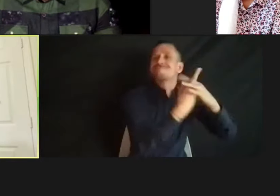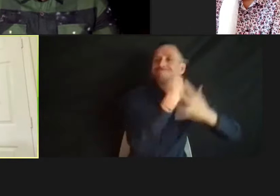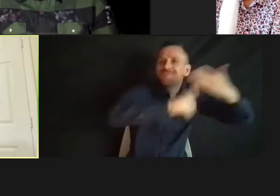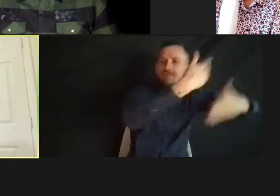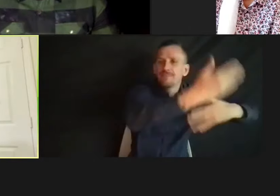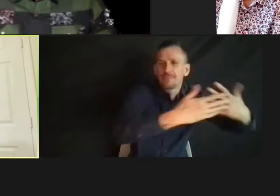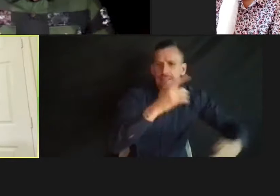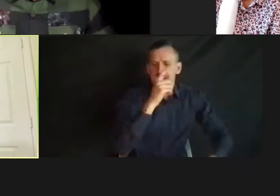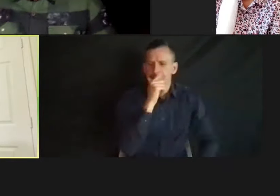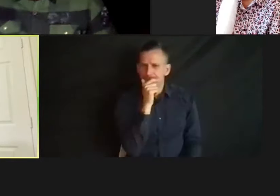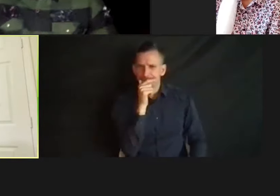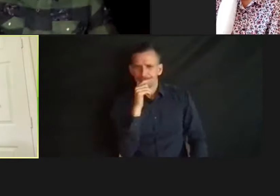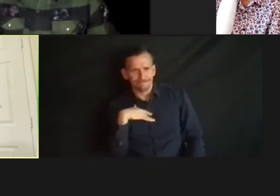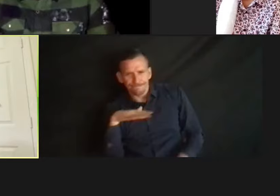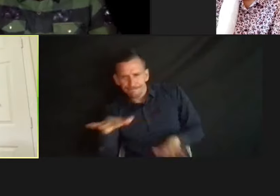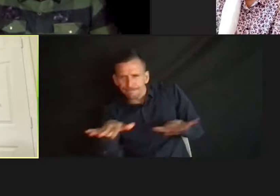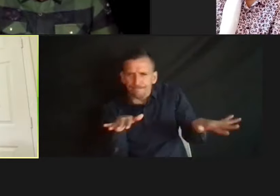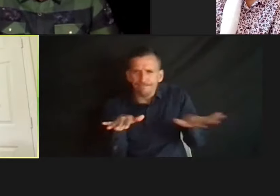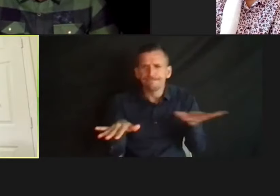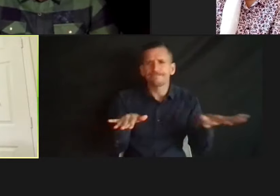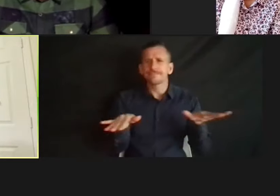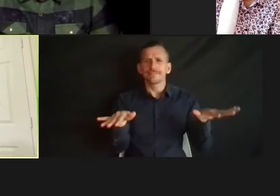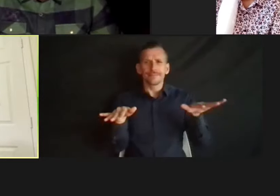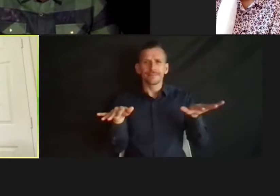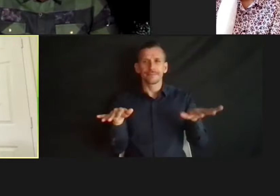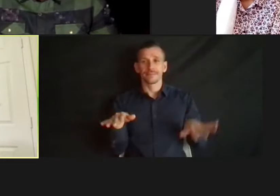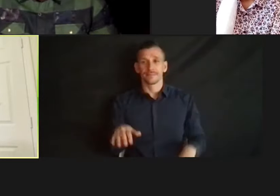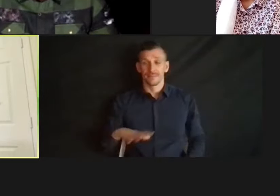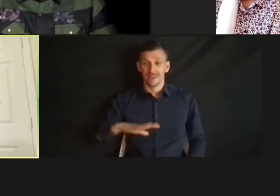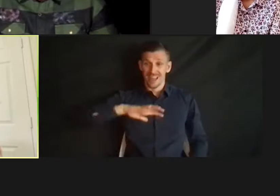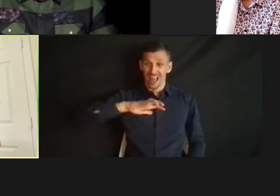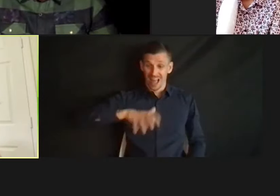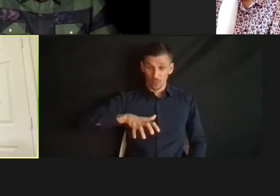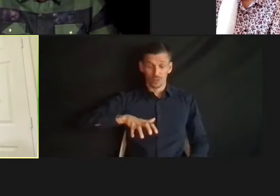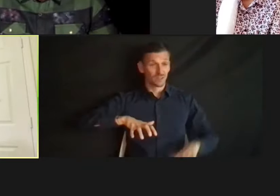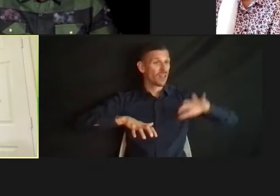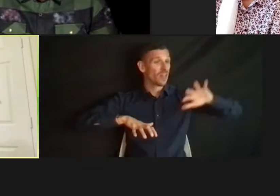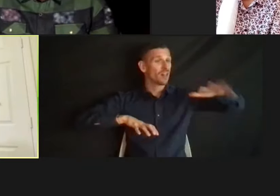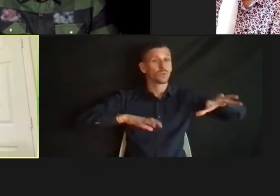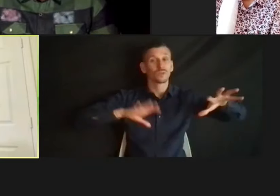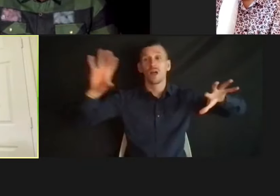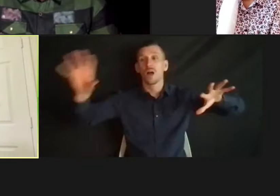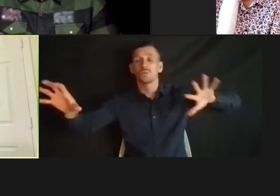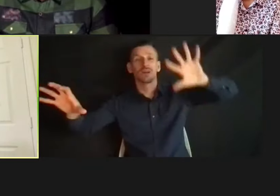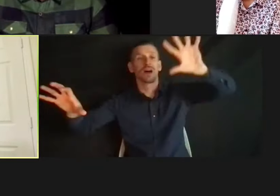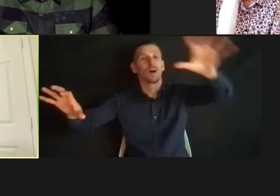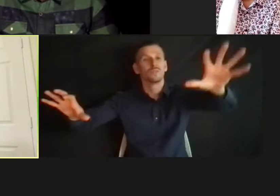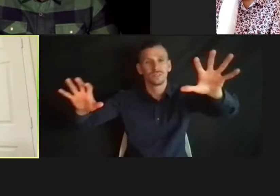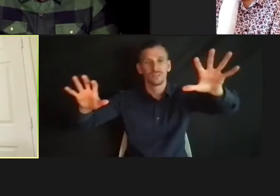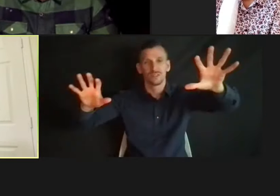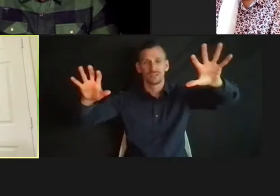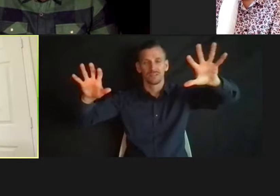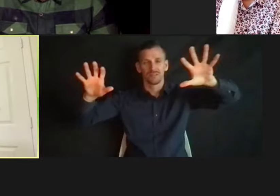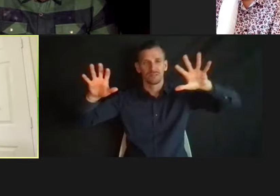on nation states and borders that are artificial because the problem goes beyond it. I feel like